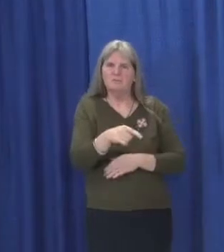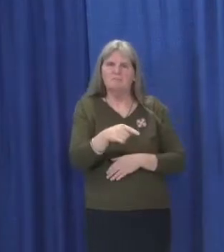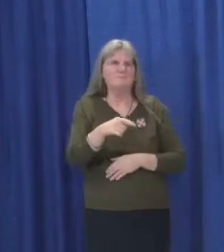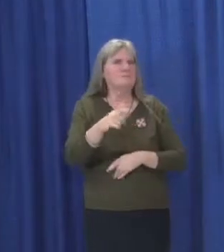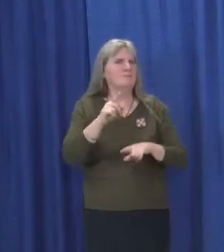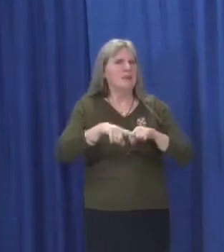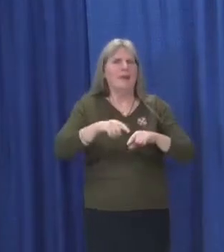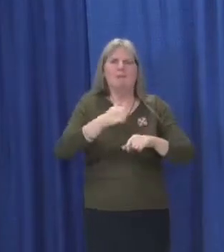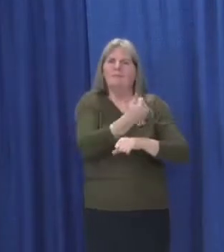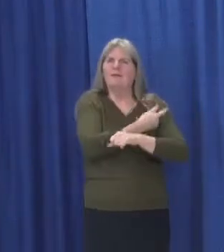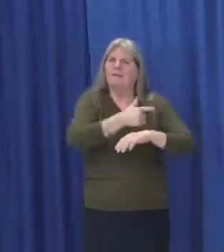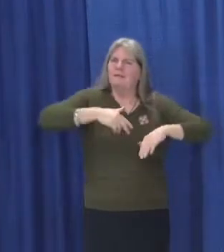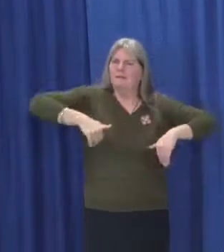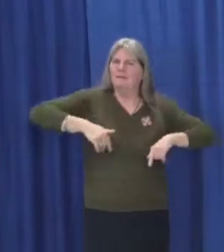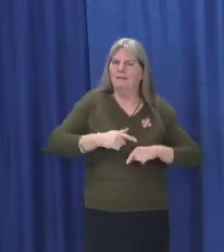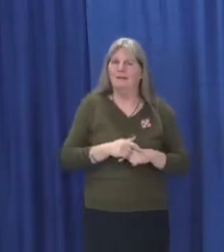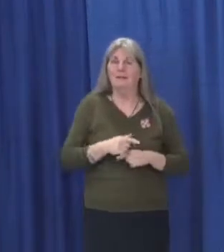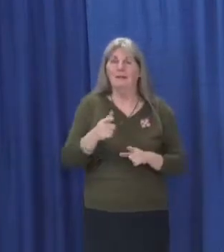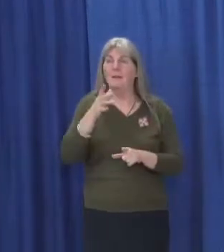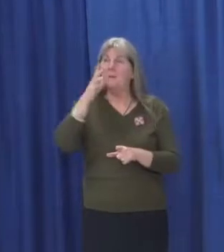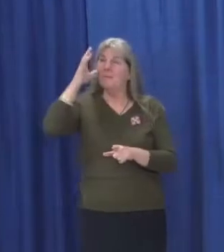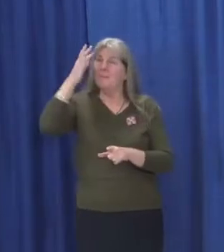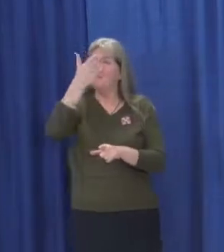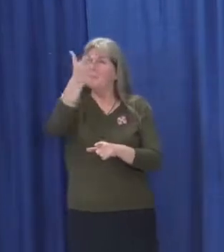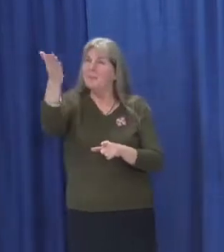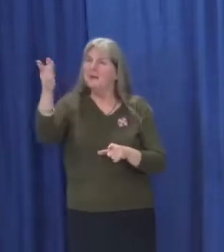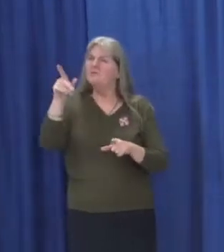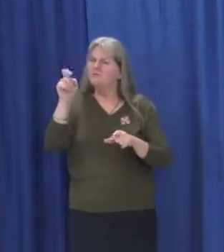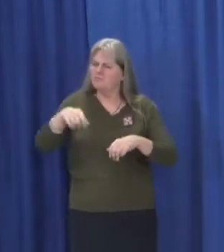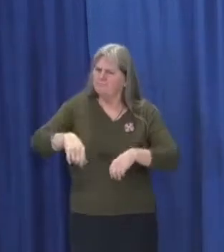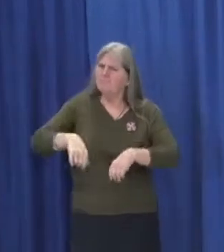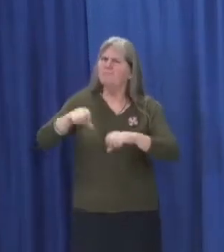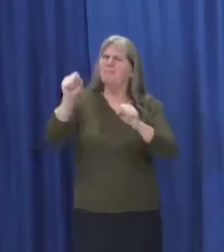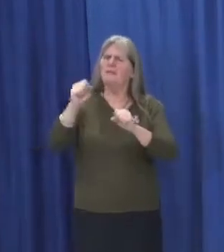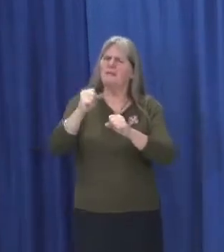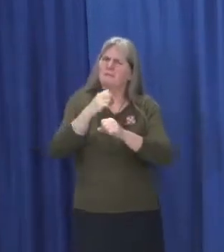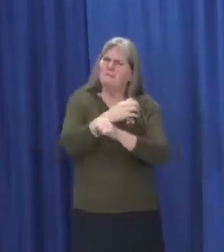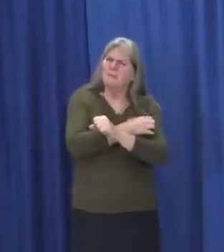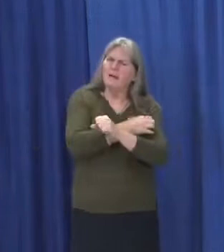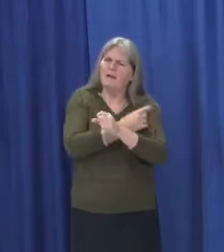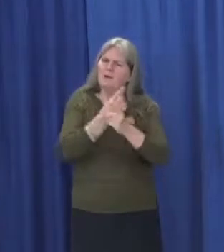cannot yet be vaccinated. As parents we should do everything to protect our